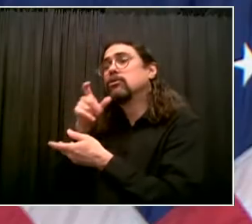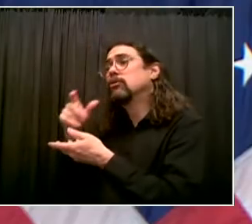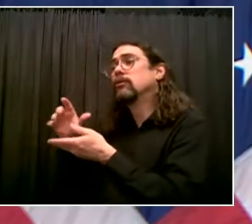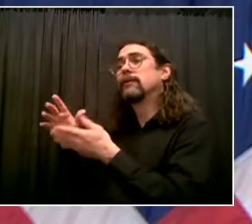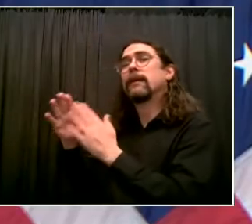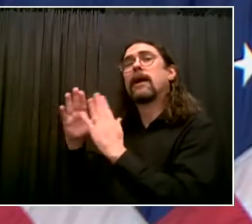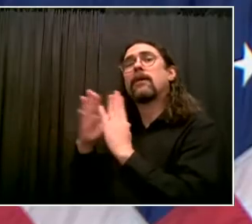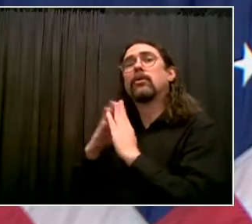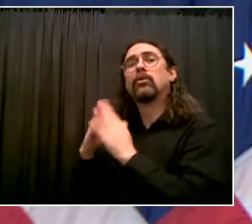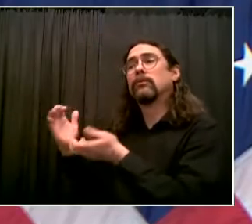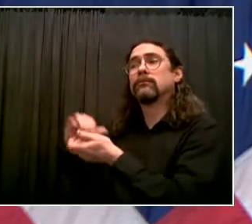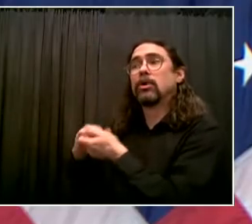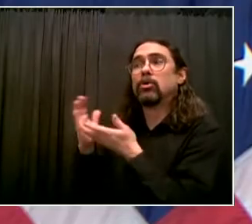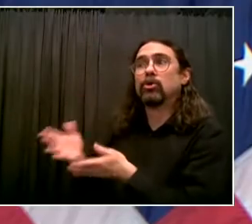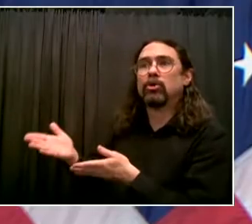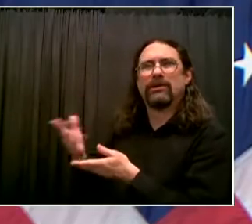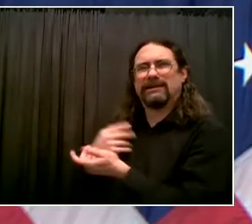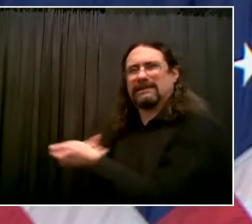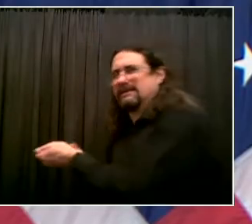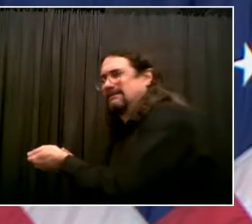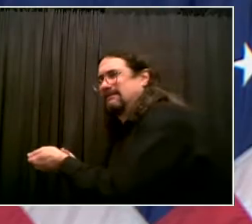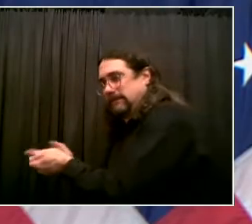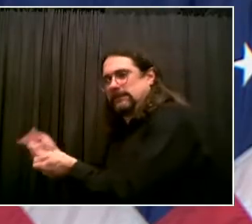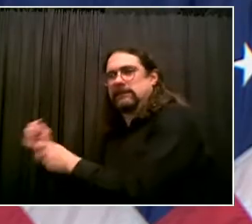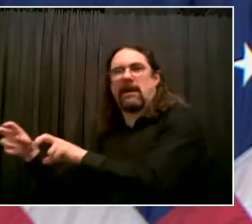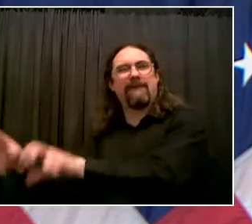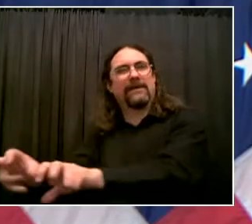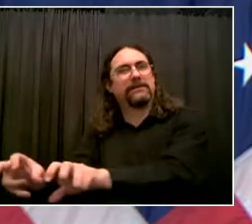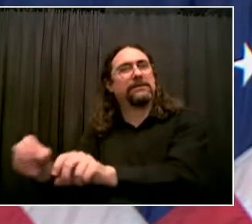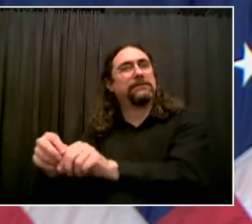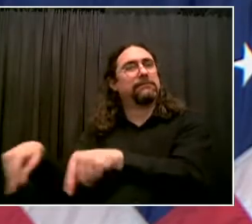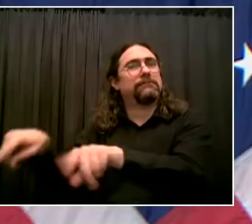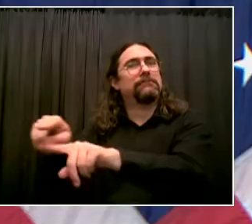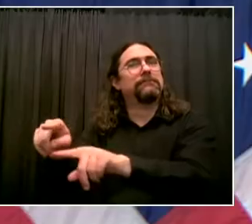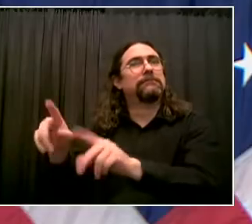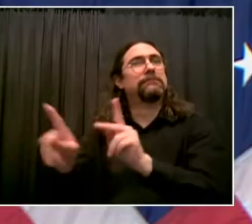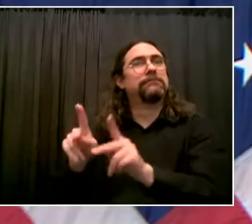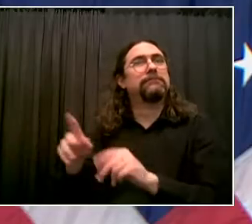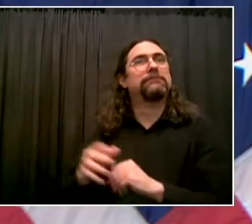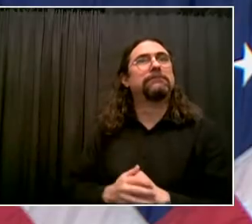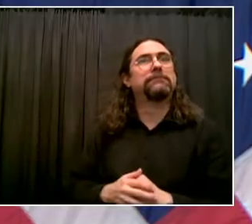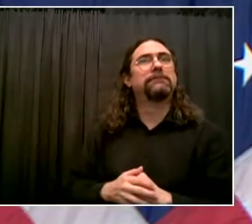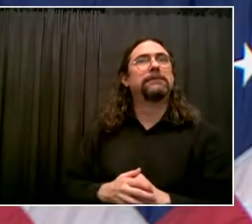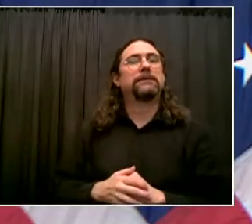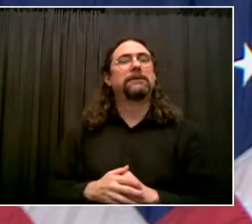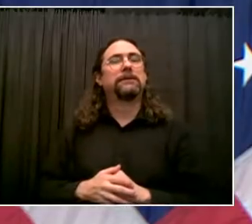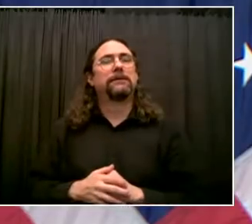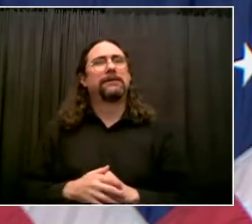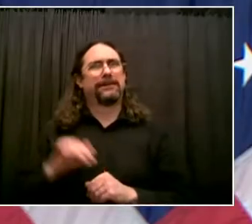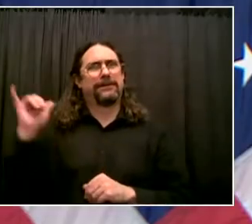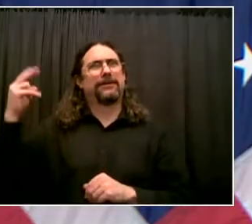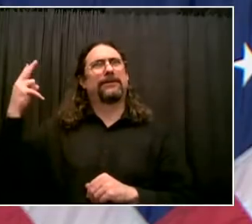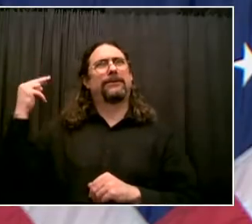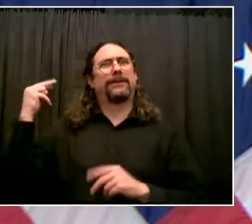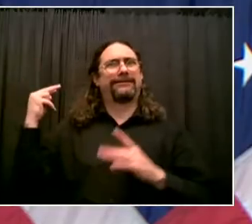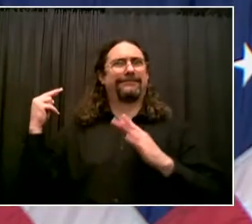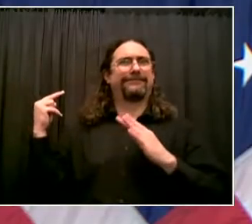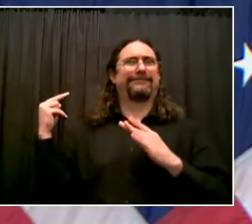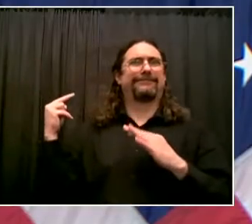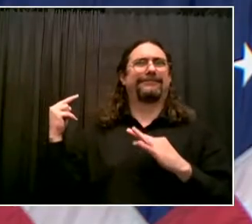MAKING SURE THEY PROVIDED THAT INFRMOATION TO INDIVIDUALS THAT ARE PART OF THE GANG. I THOUGHT THAT WAS A BIG STEP. UNFORTUNATELY